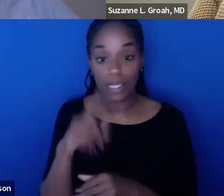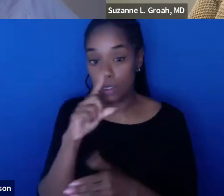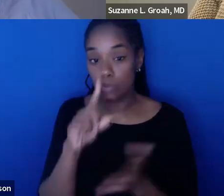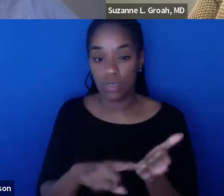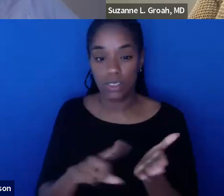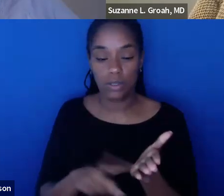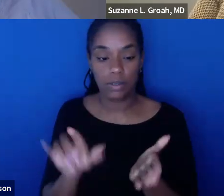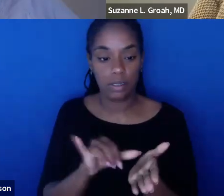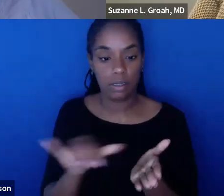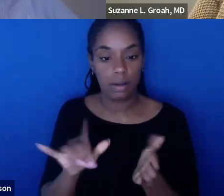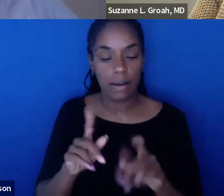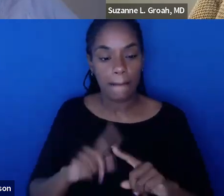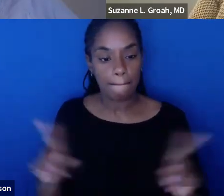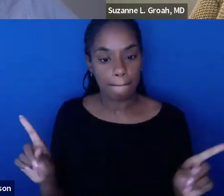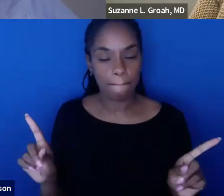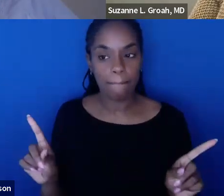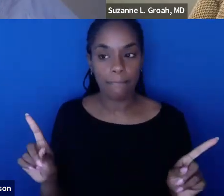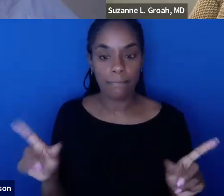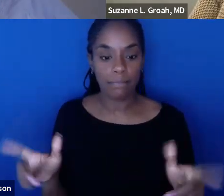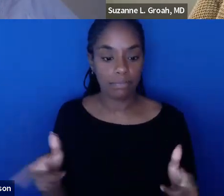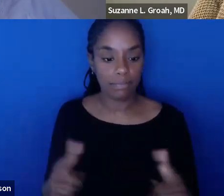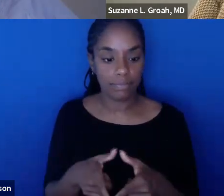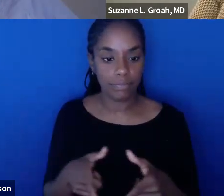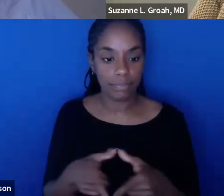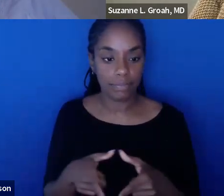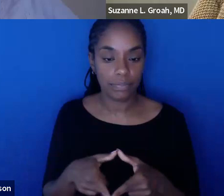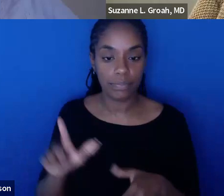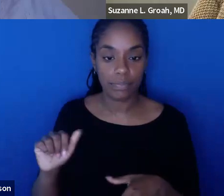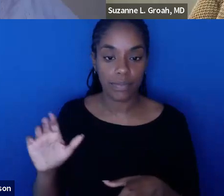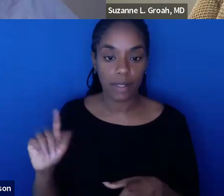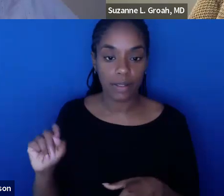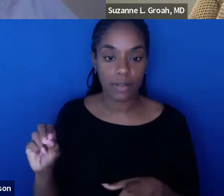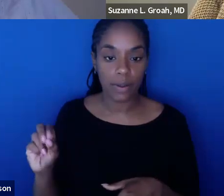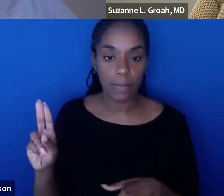But there are vaginal Lactobacillus products.